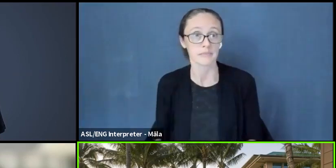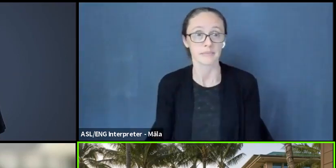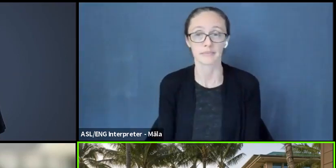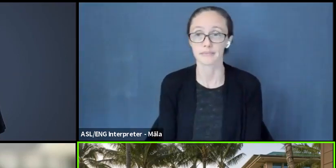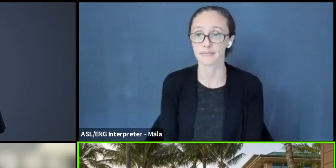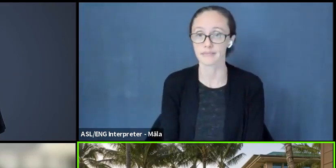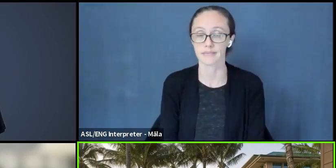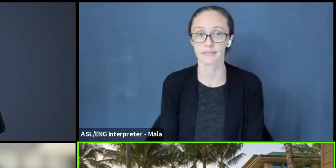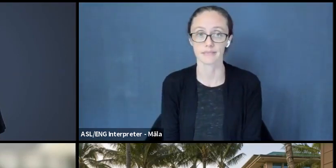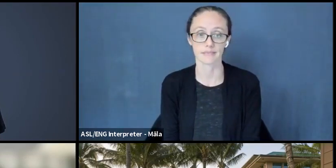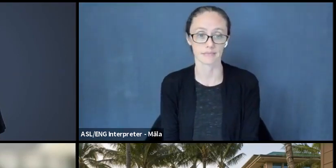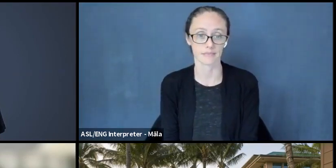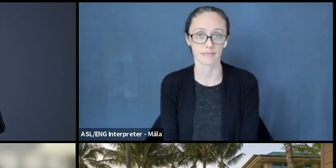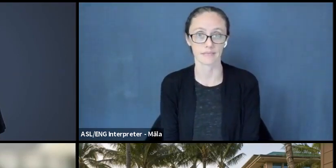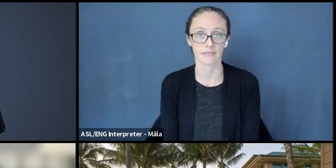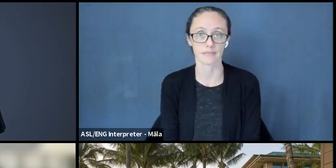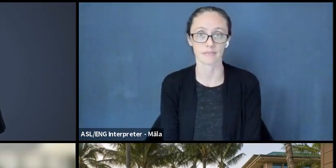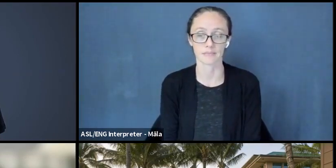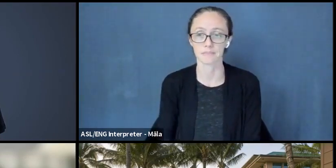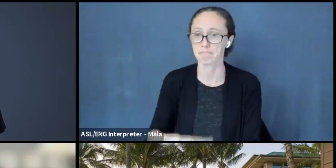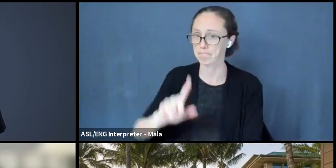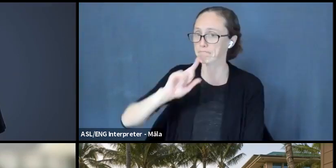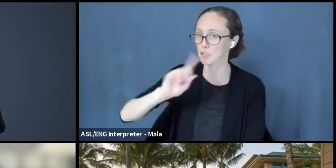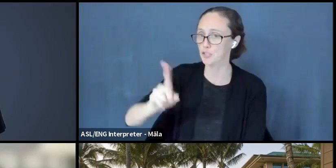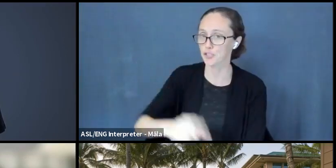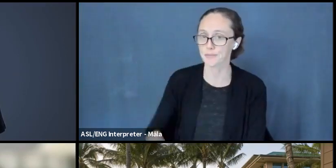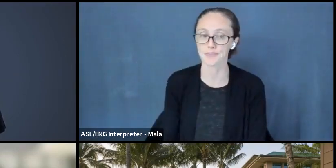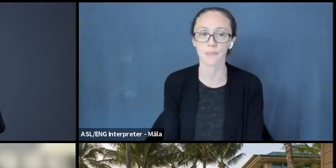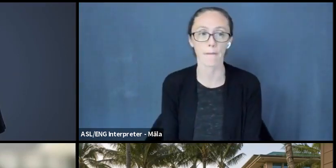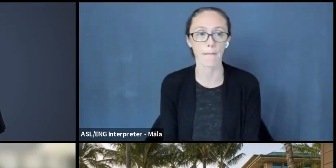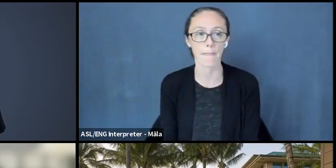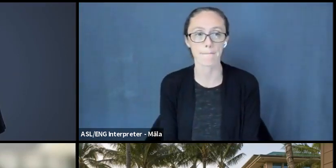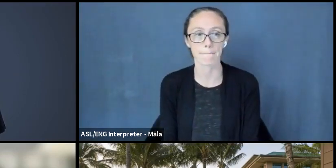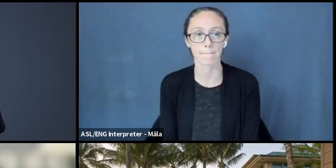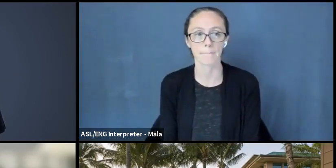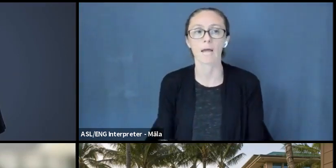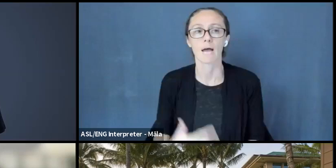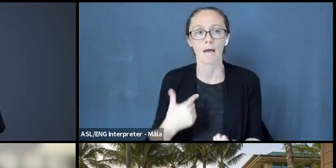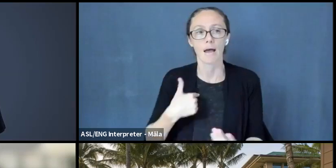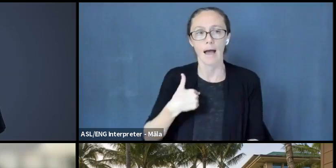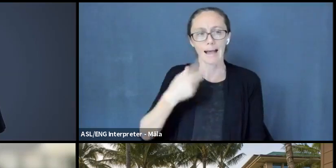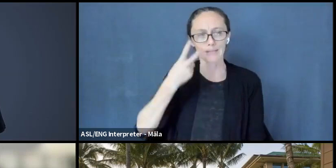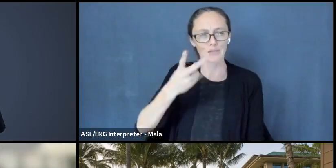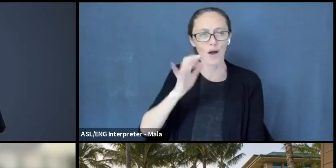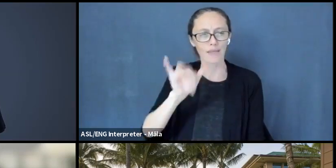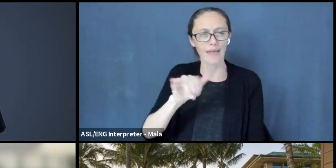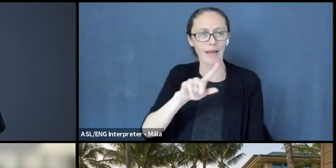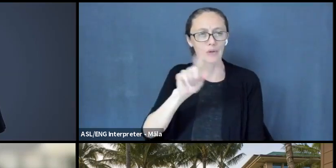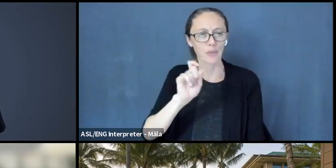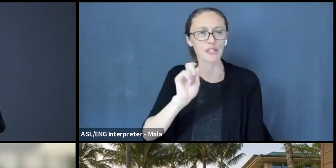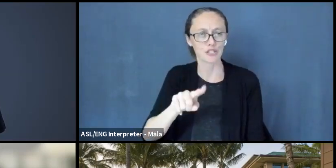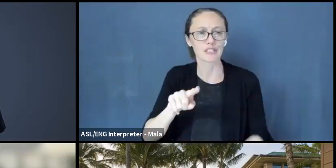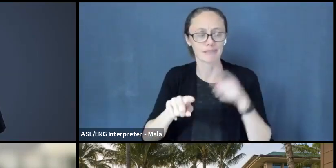I can take it. I saw that question in the chat as well.